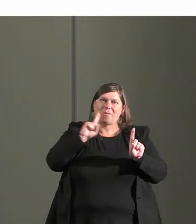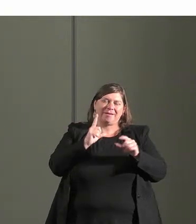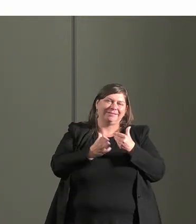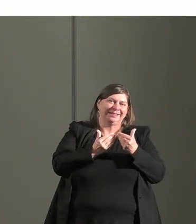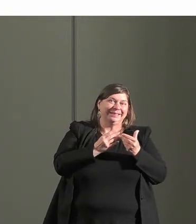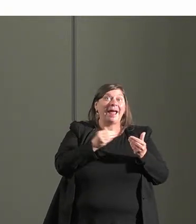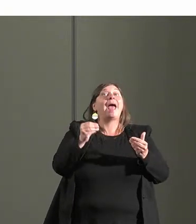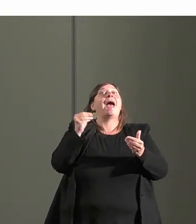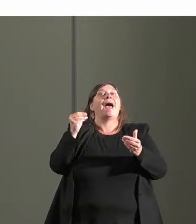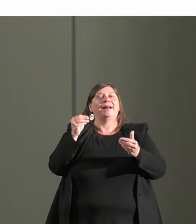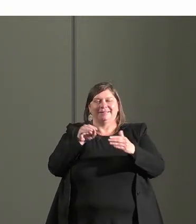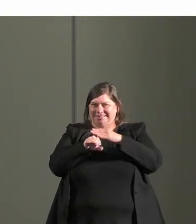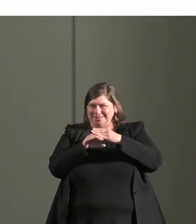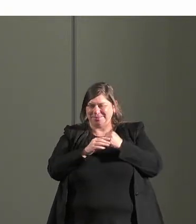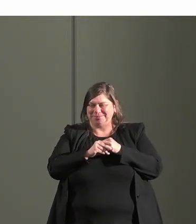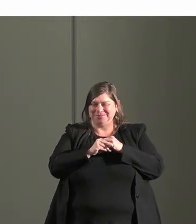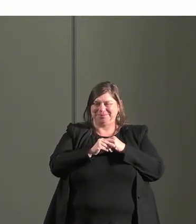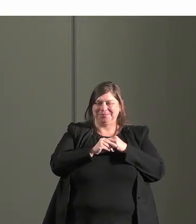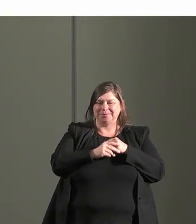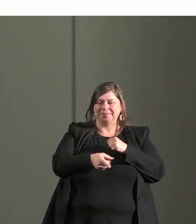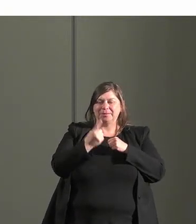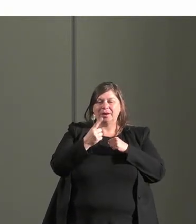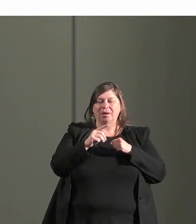some accessibility features so that way working from anywhere